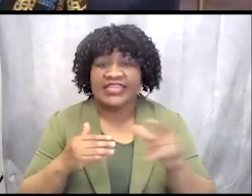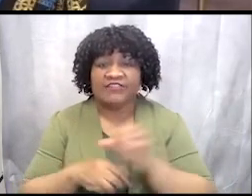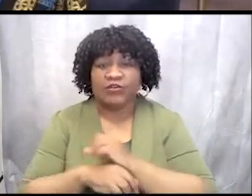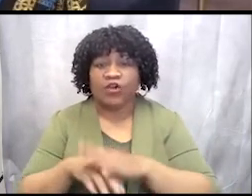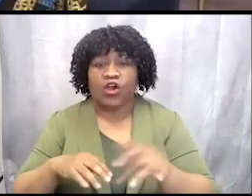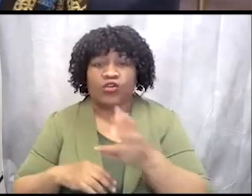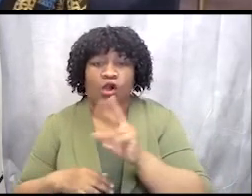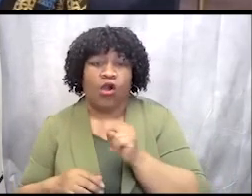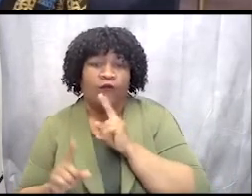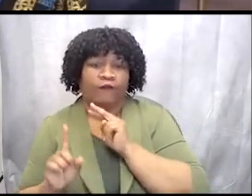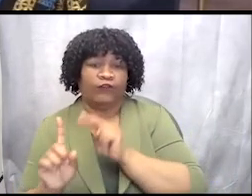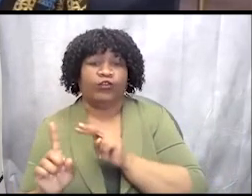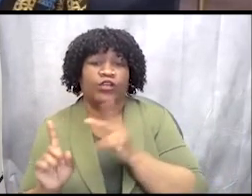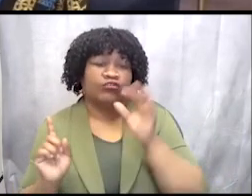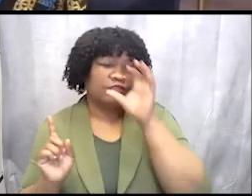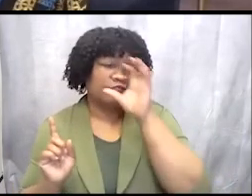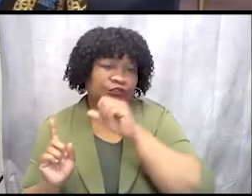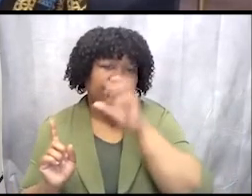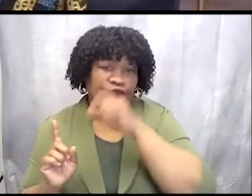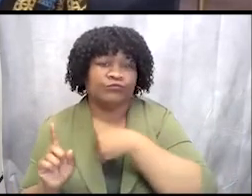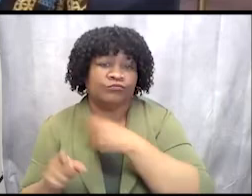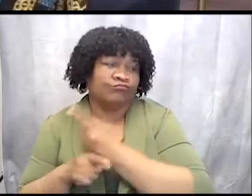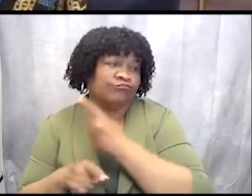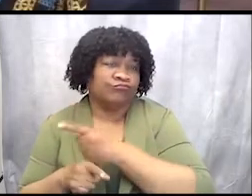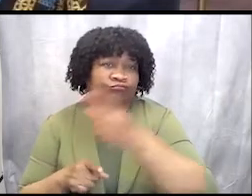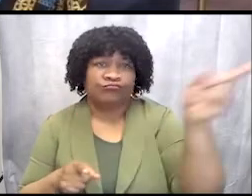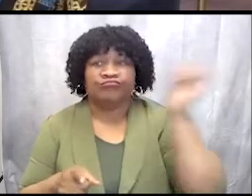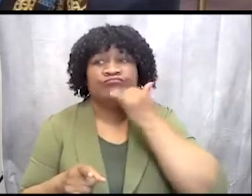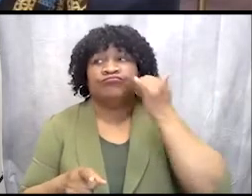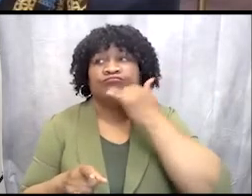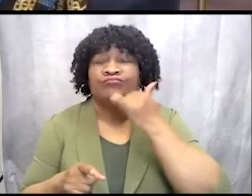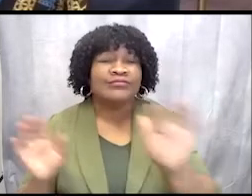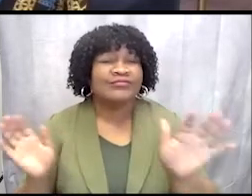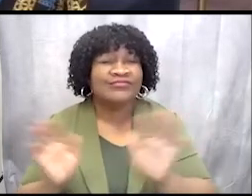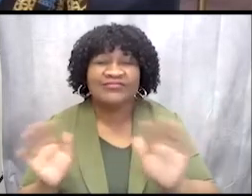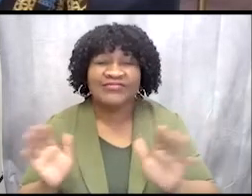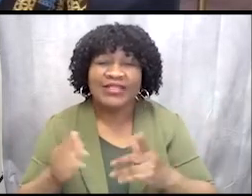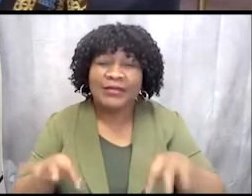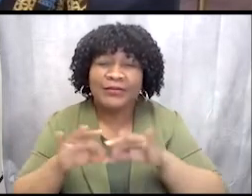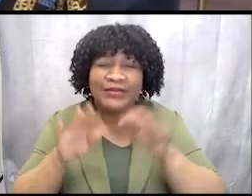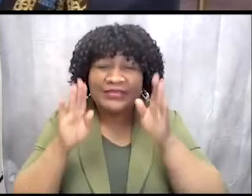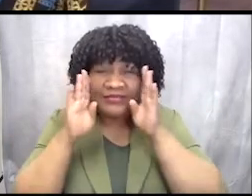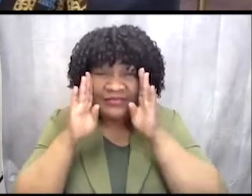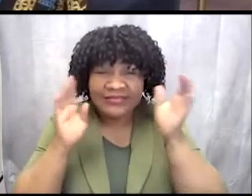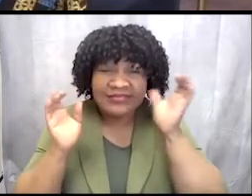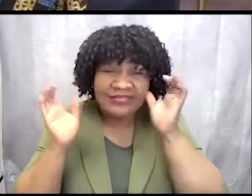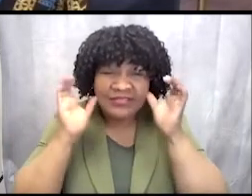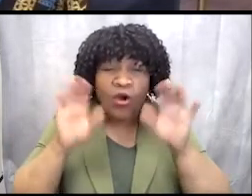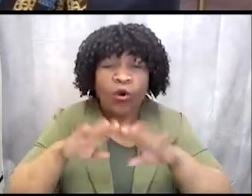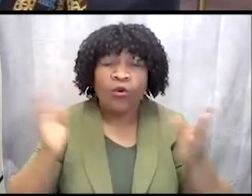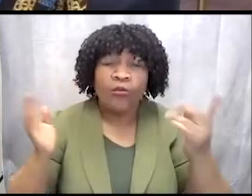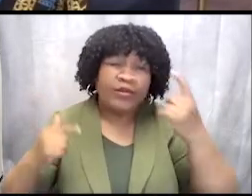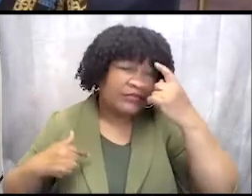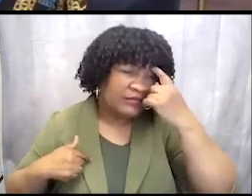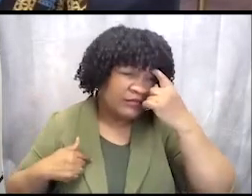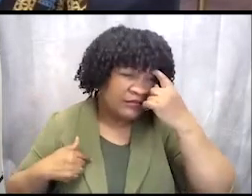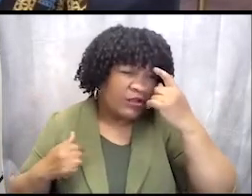on your own point of view, and you just assume that you're right and everybody else is wrong. But if you at least try to be open to what everybody say,